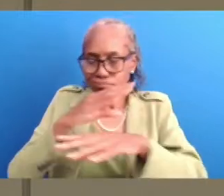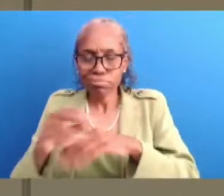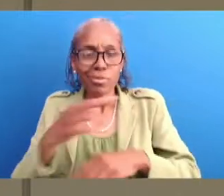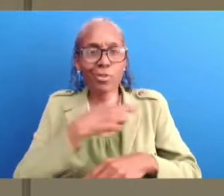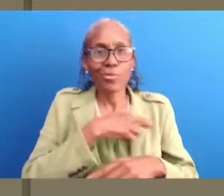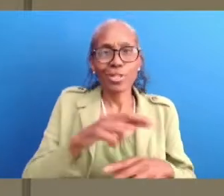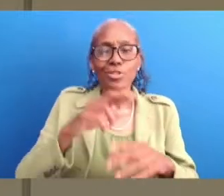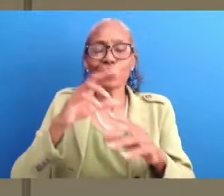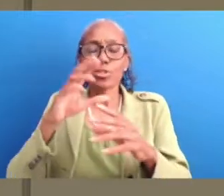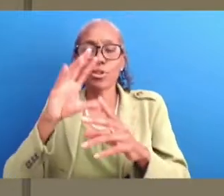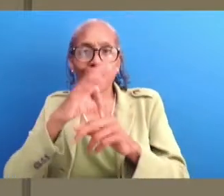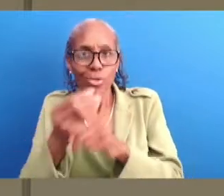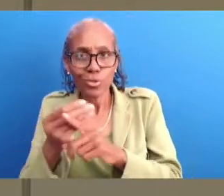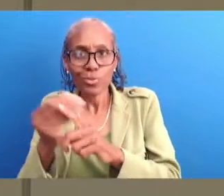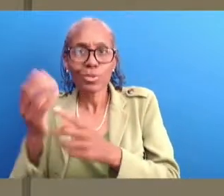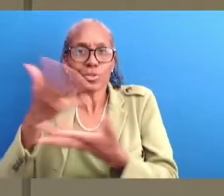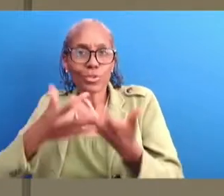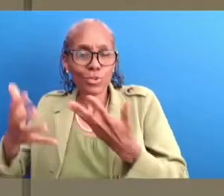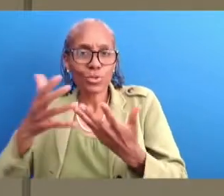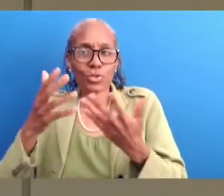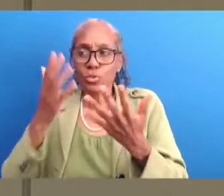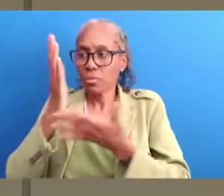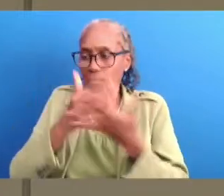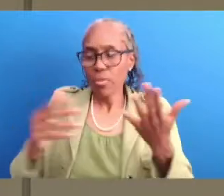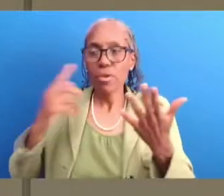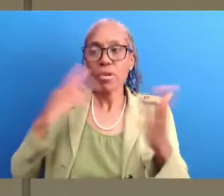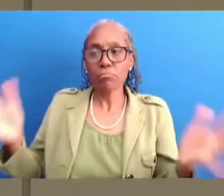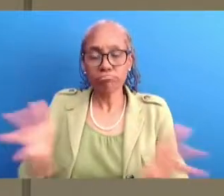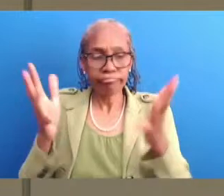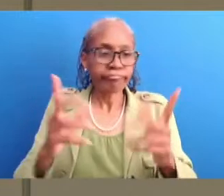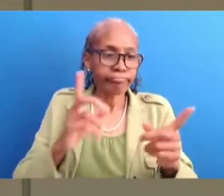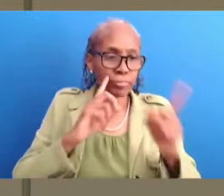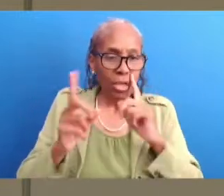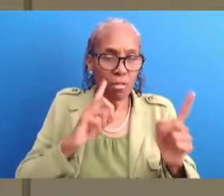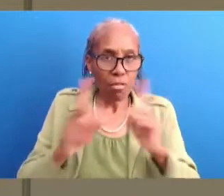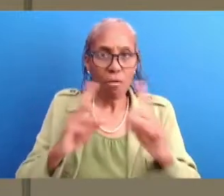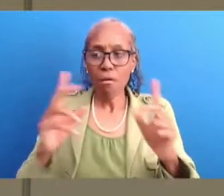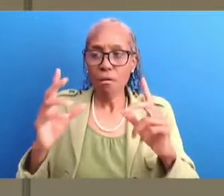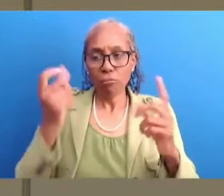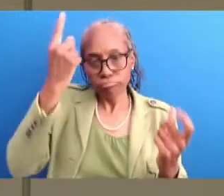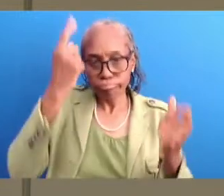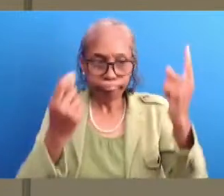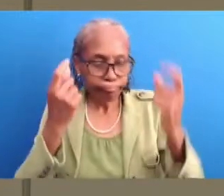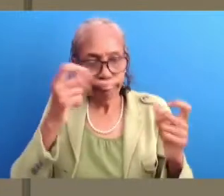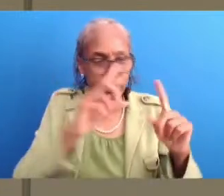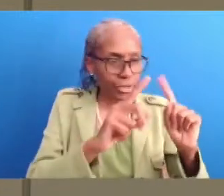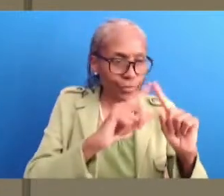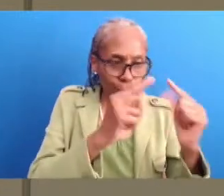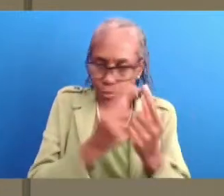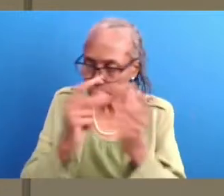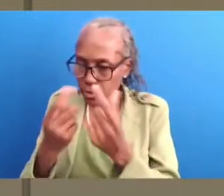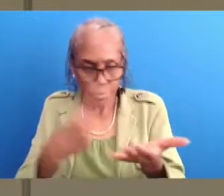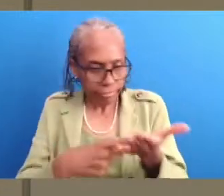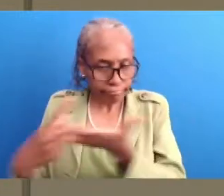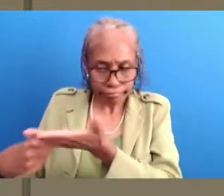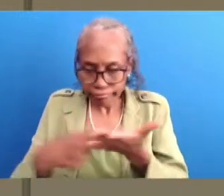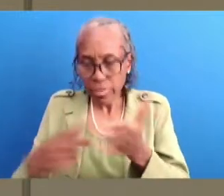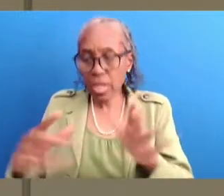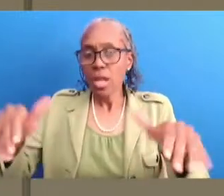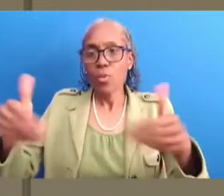THE COUNTY'S RELIGIOUS, SOCIAL AND CULTURAL FABRIC WHILE EDUCATING AND SERVING THE